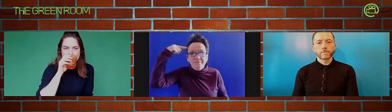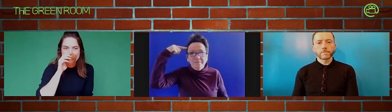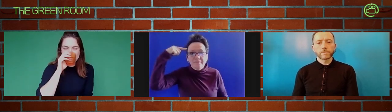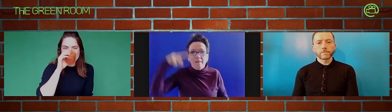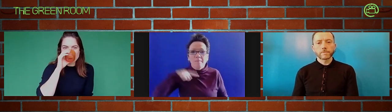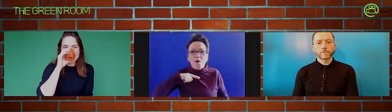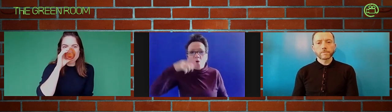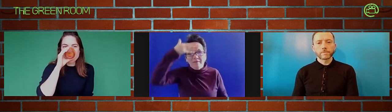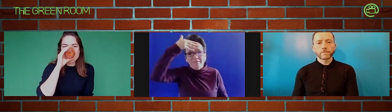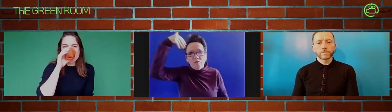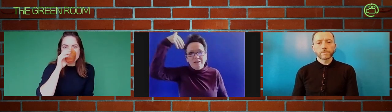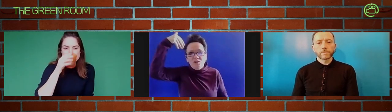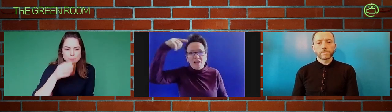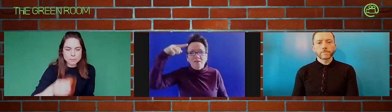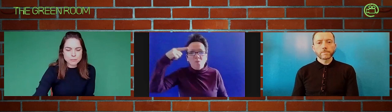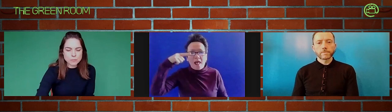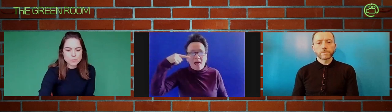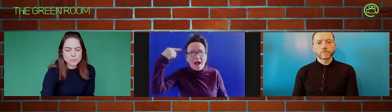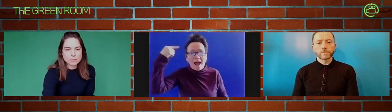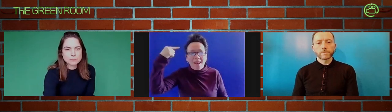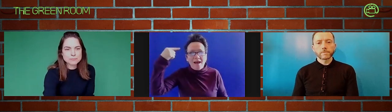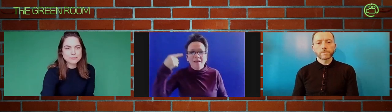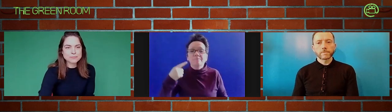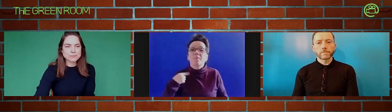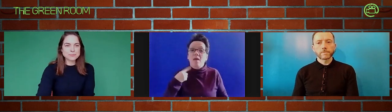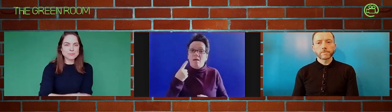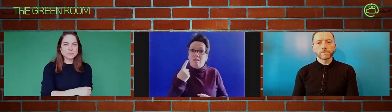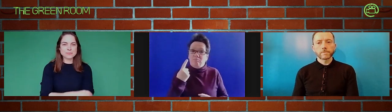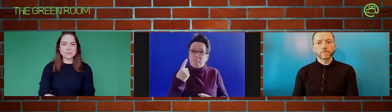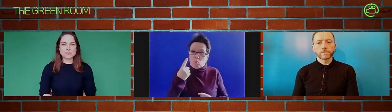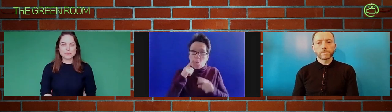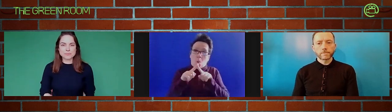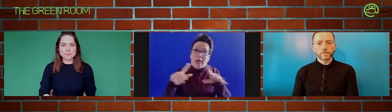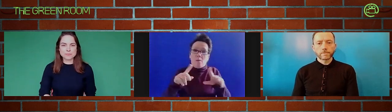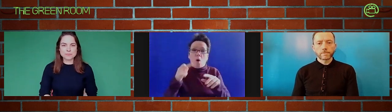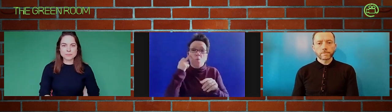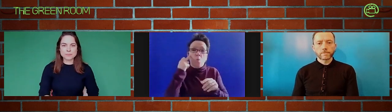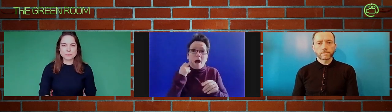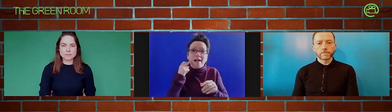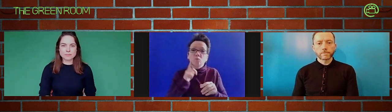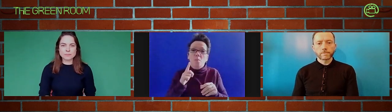it. I am a white woman in her 20s. I have long dark hair